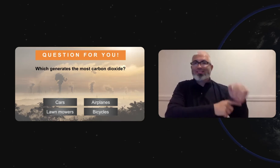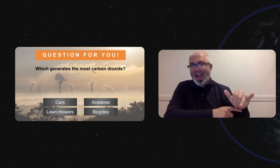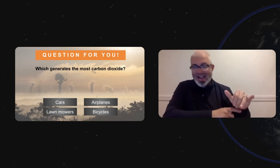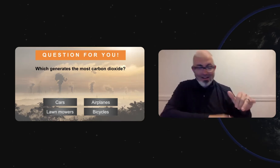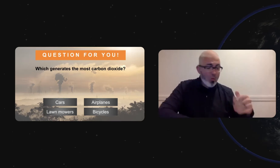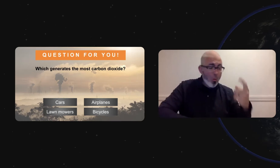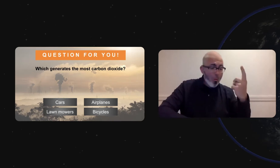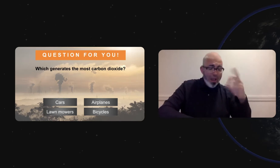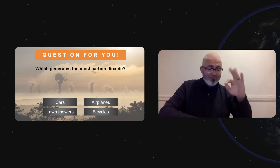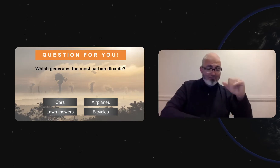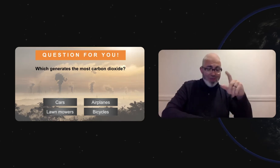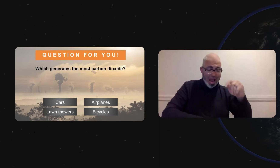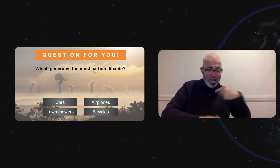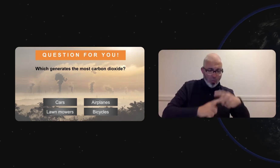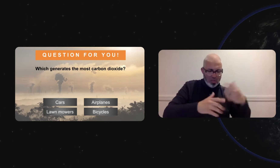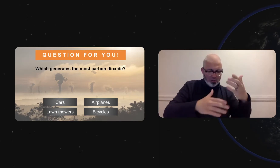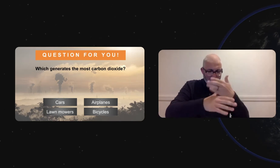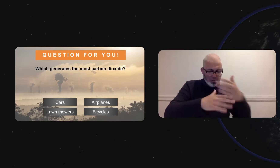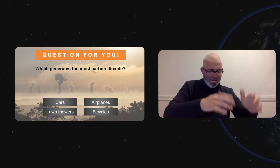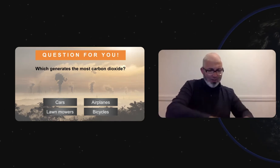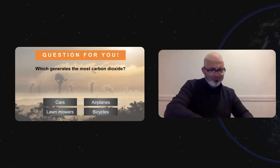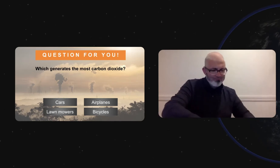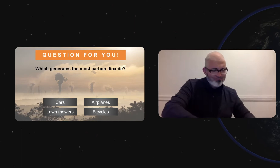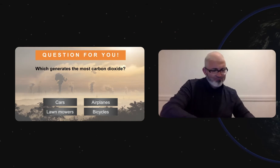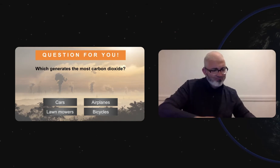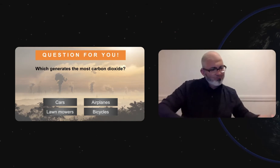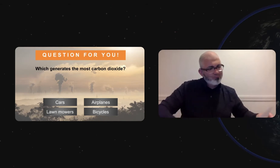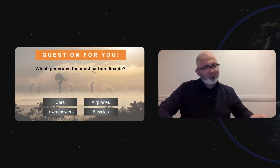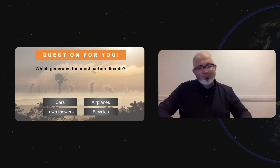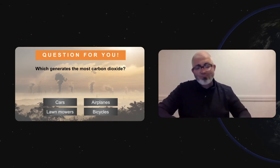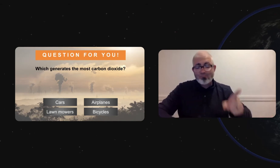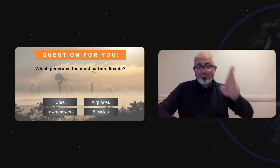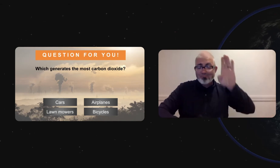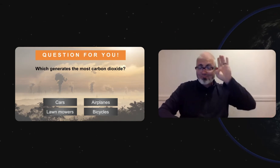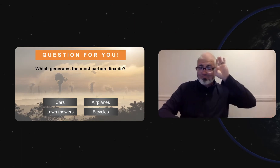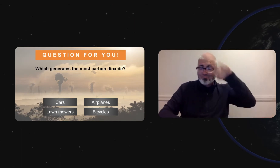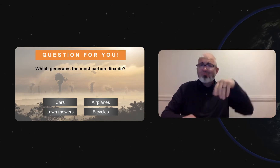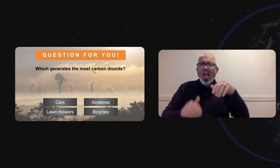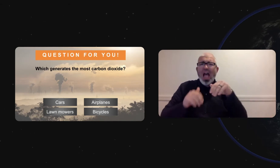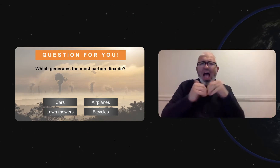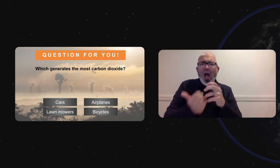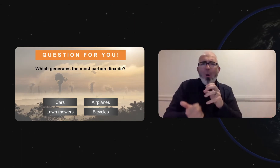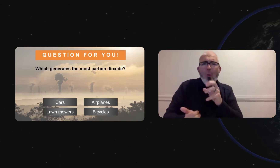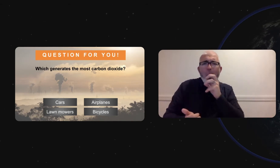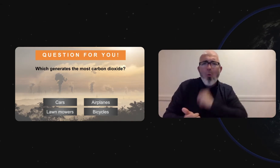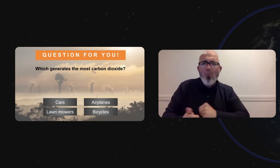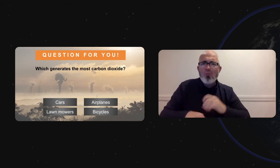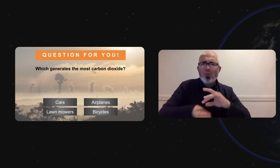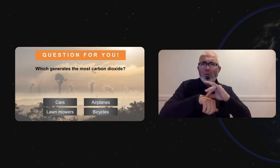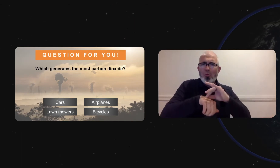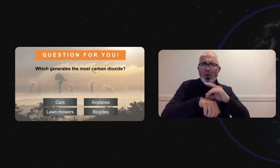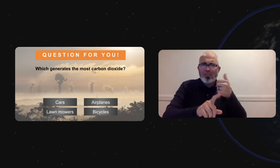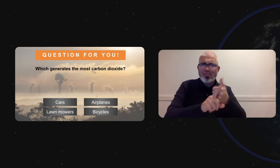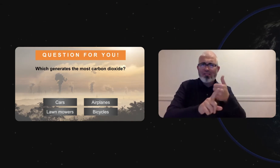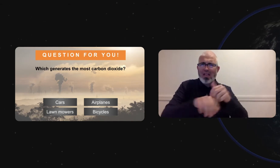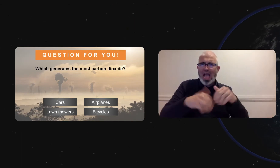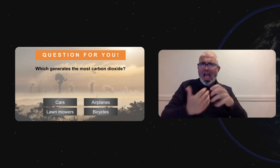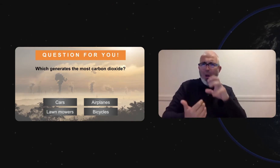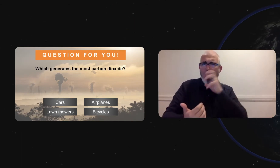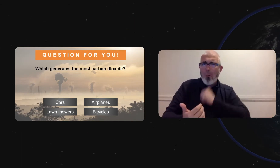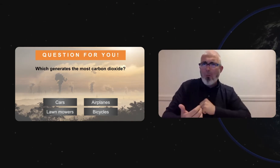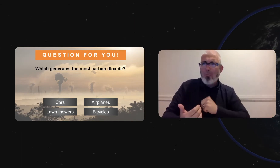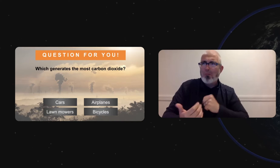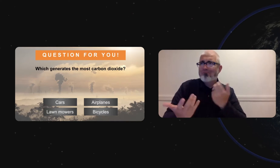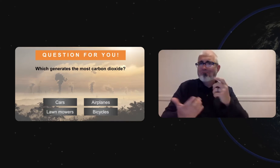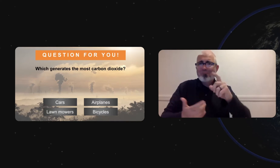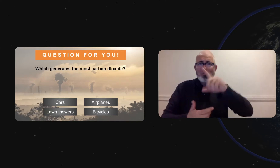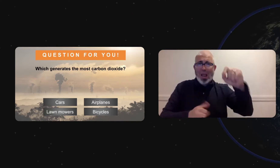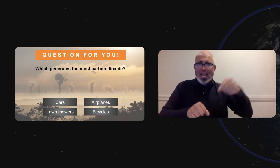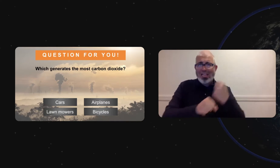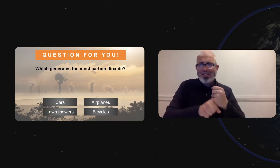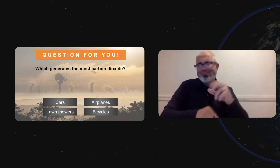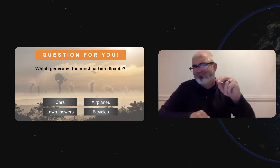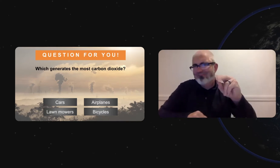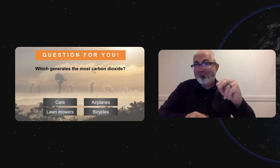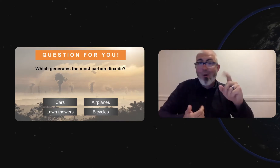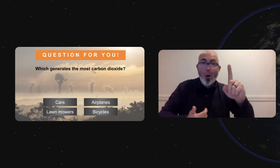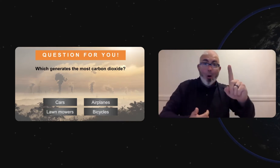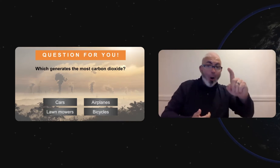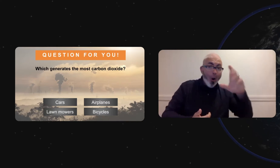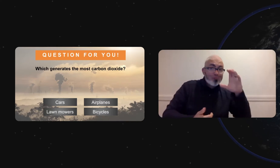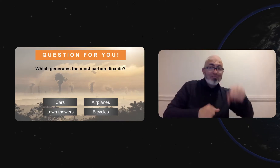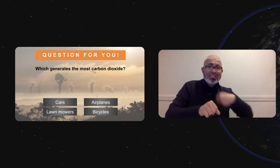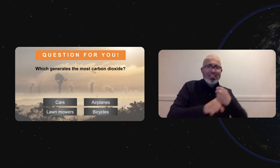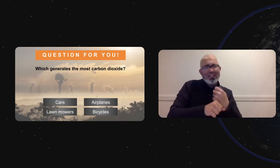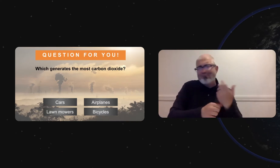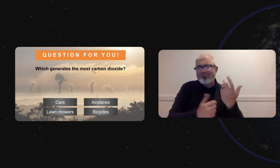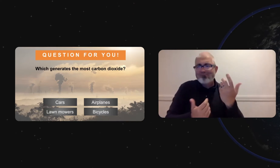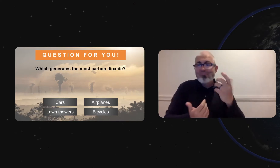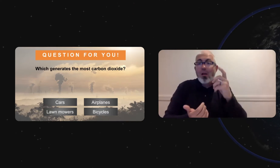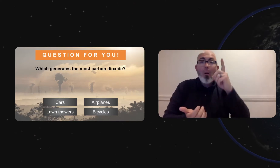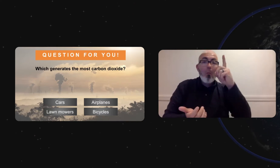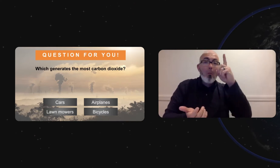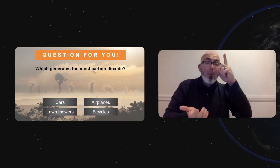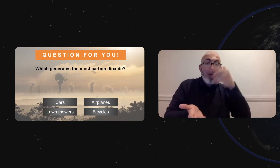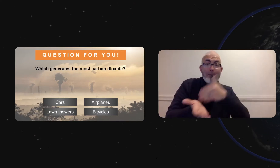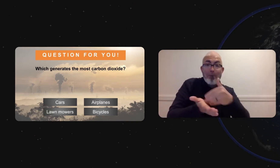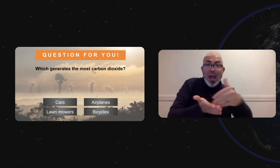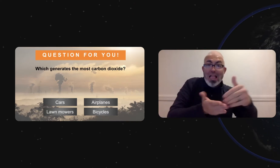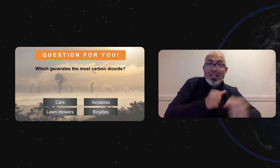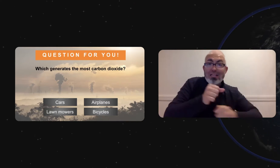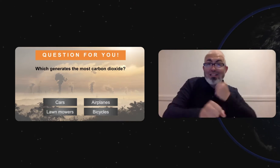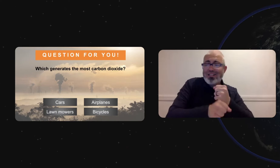One I like to share on Earth Day is the age of the planet.